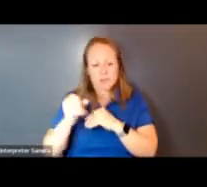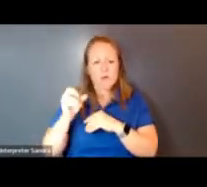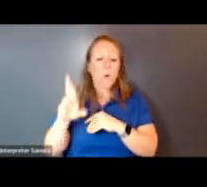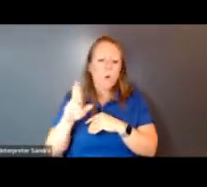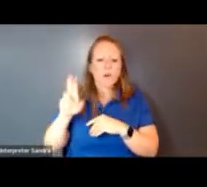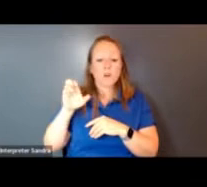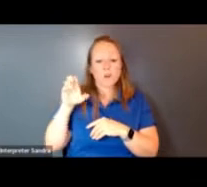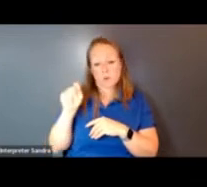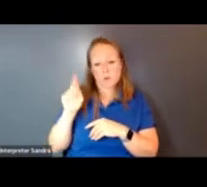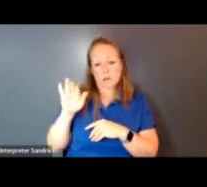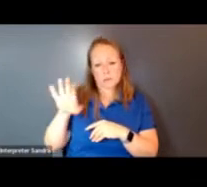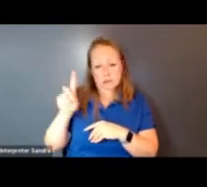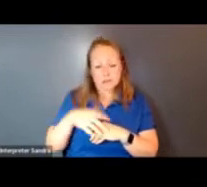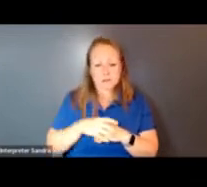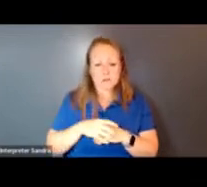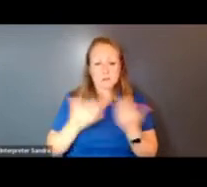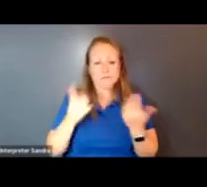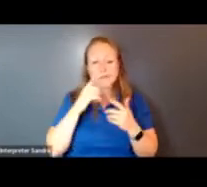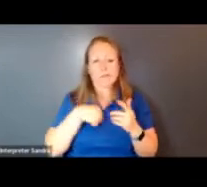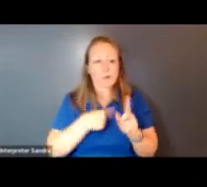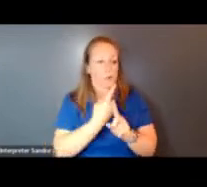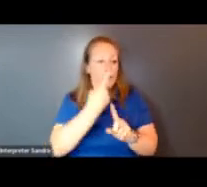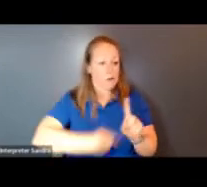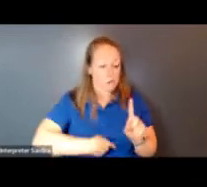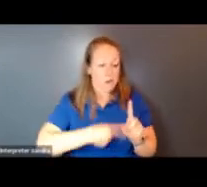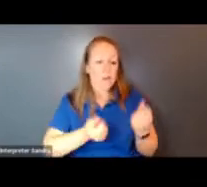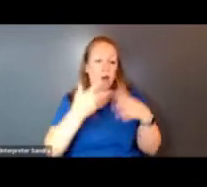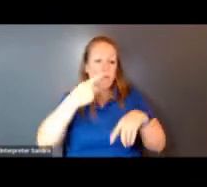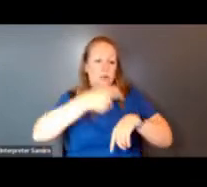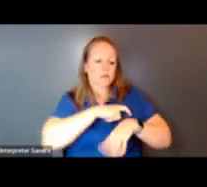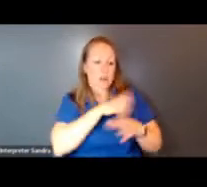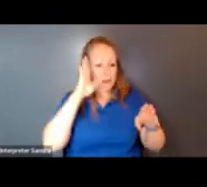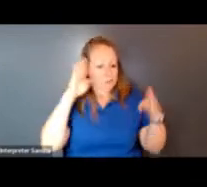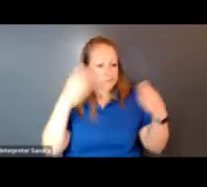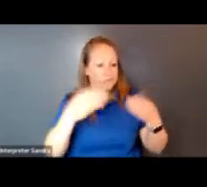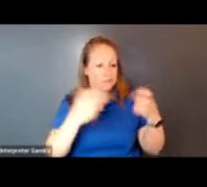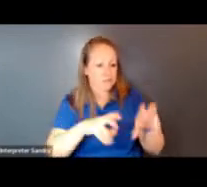any given month, the amount of time that's spent with I&A could vary. And so that allows for